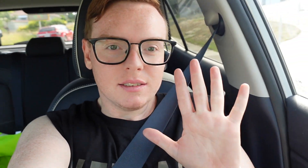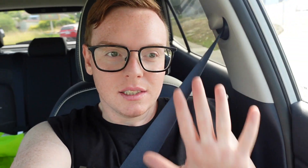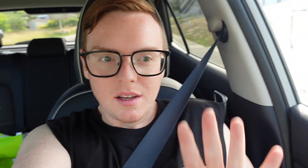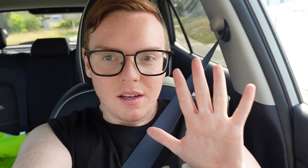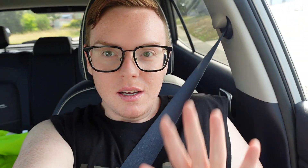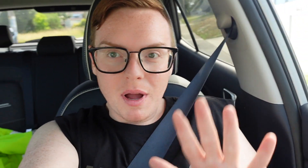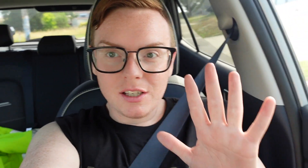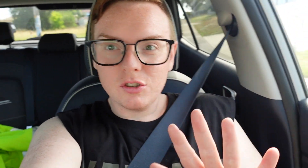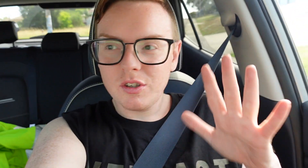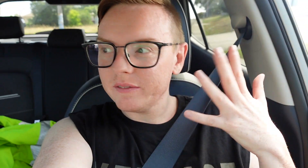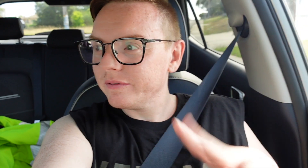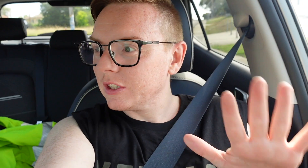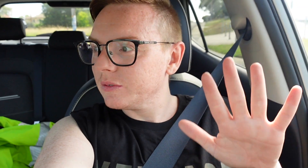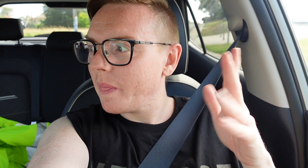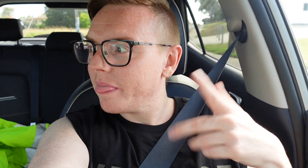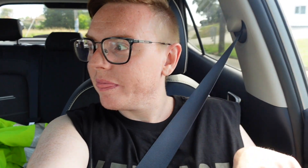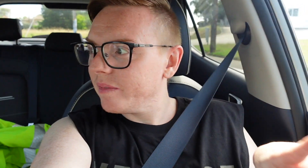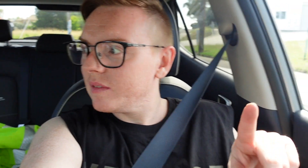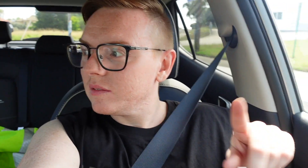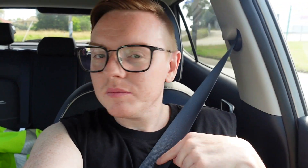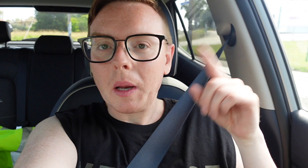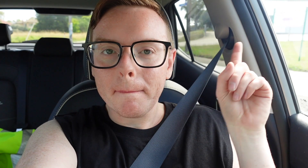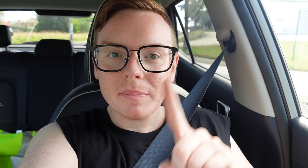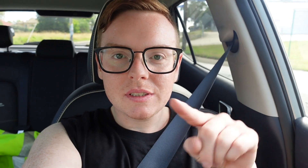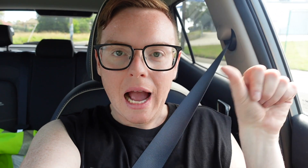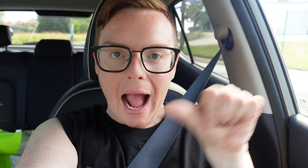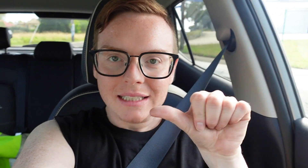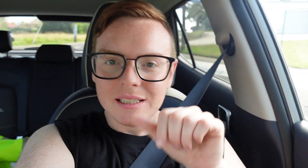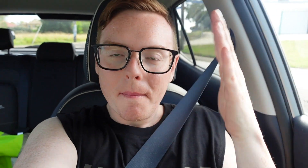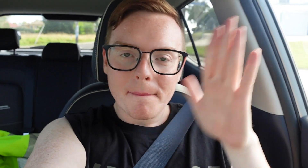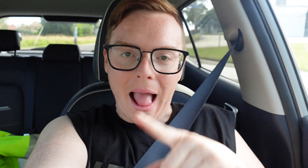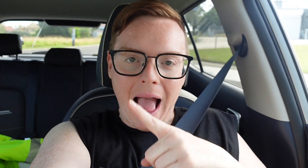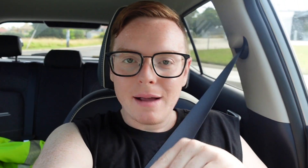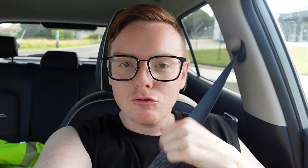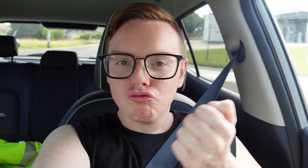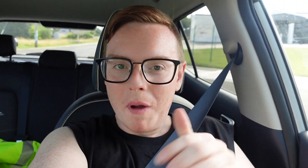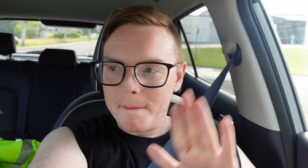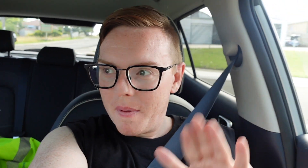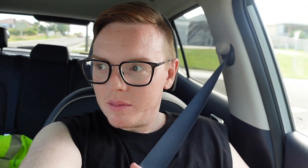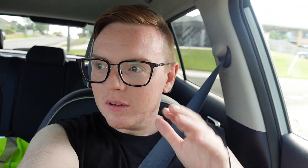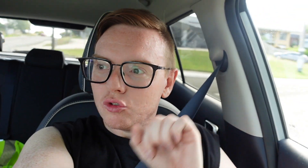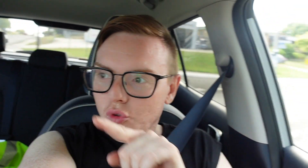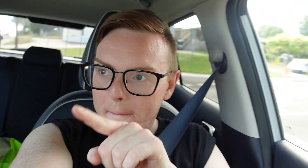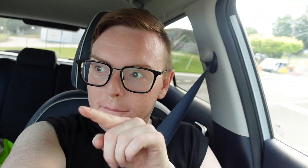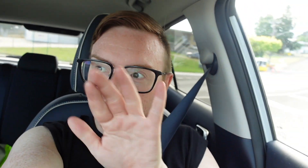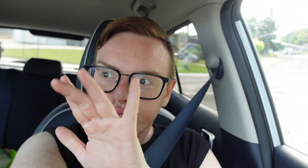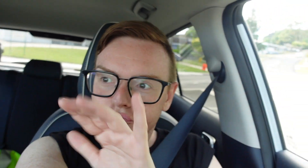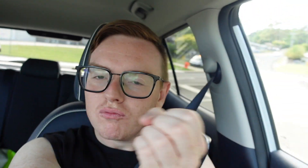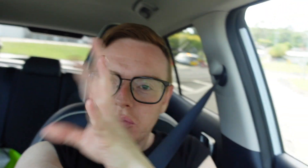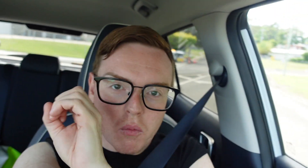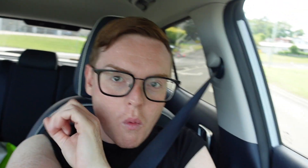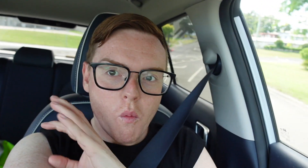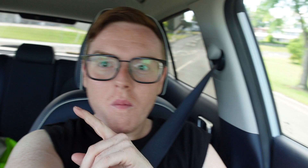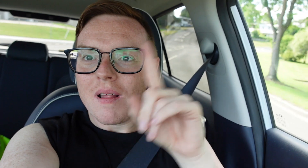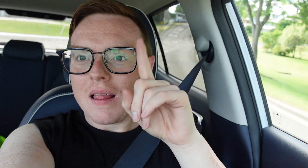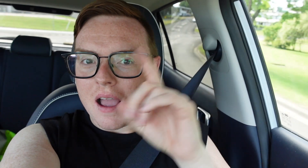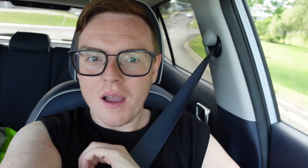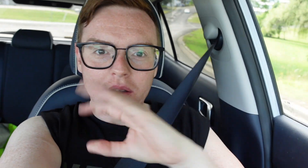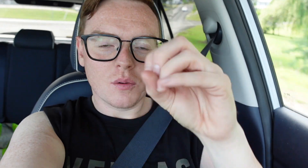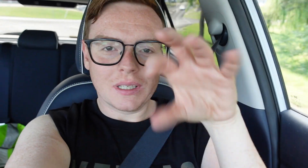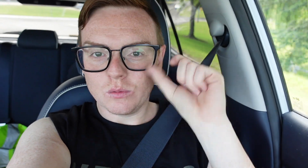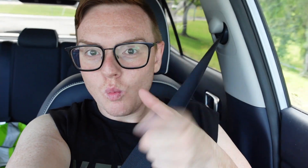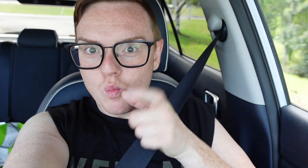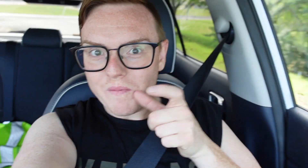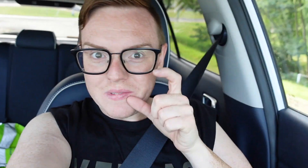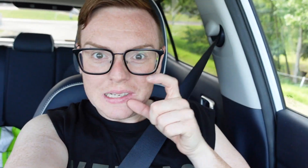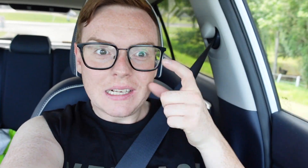After I finish gym, I met up with Ma, Aunty and Gran. We just dropped them home now we are on our way to get coffees.